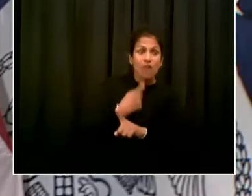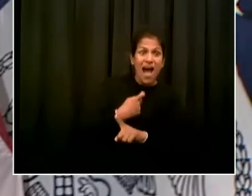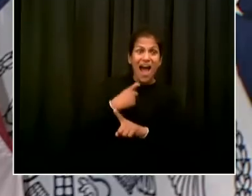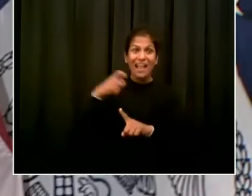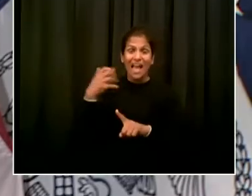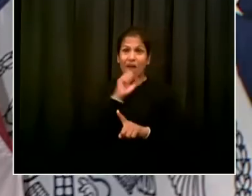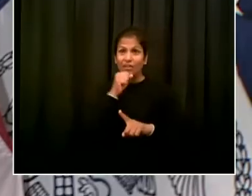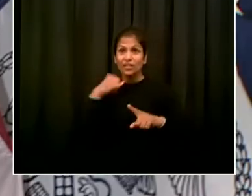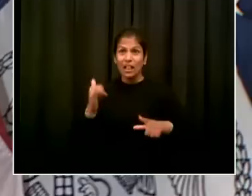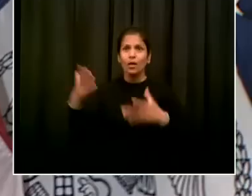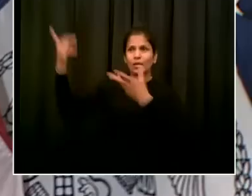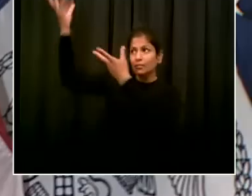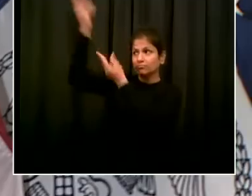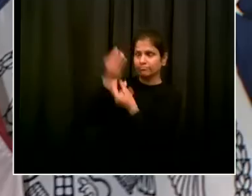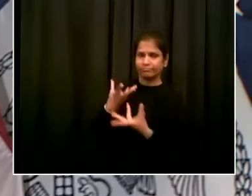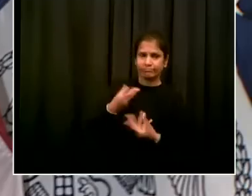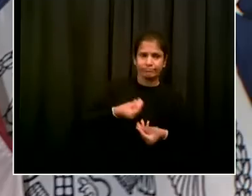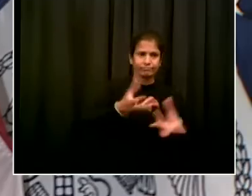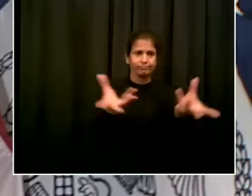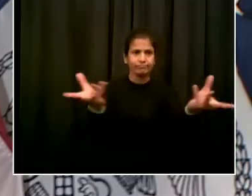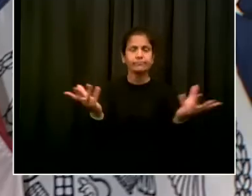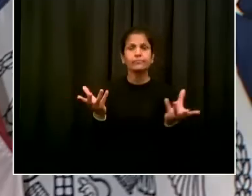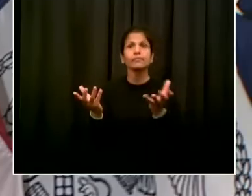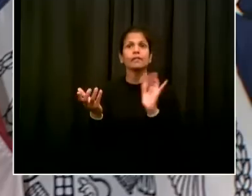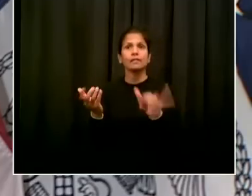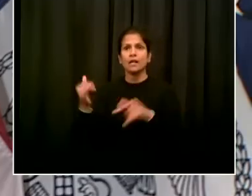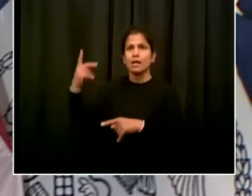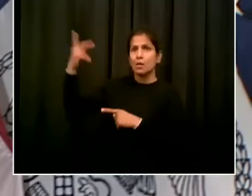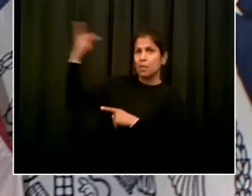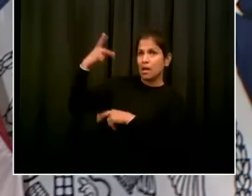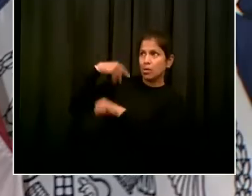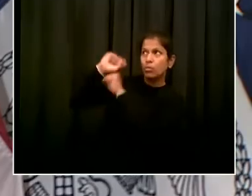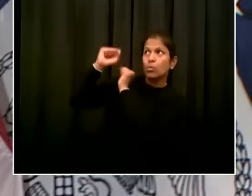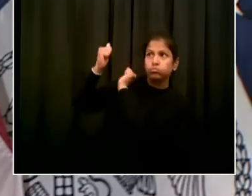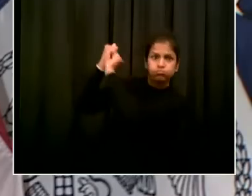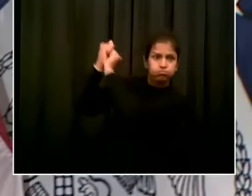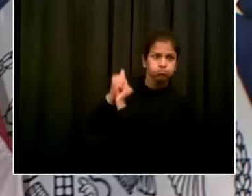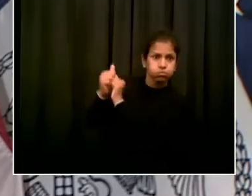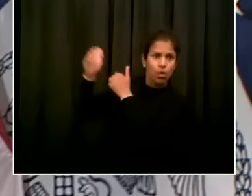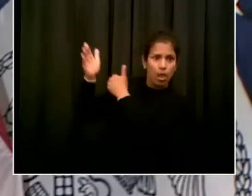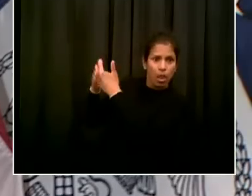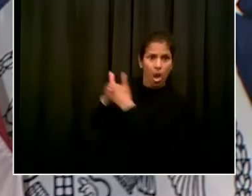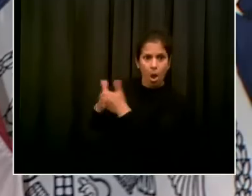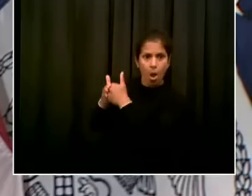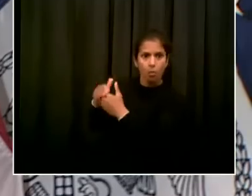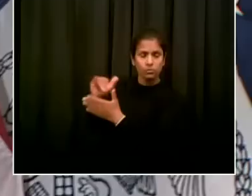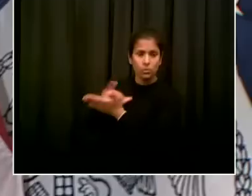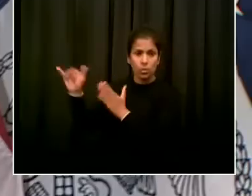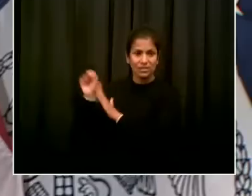WITH THE STATE SYSTEM OFF OF RESTRICTIONS, AND ANY NEW DECISIONS THAT HAVE TO BE MADE